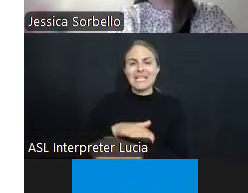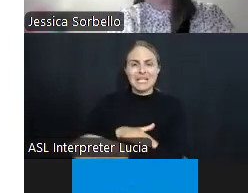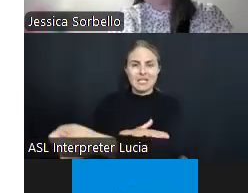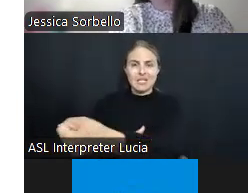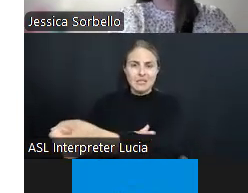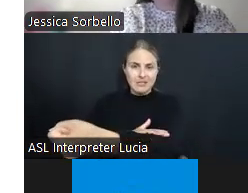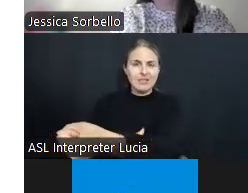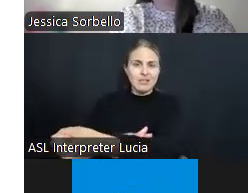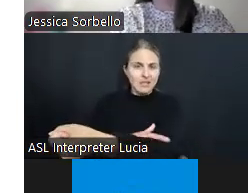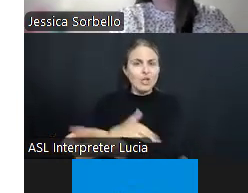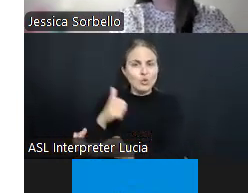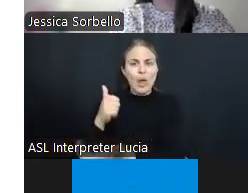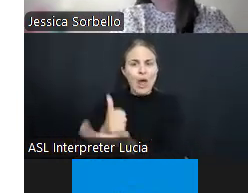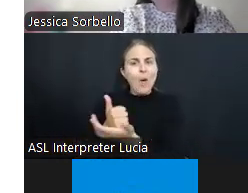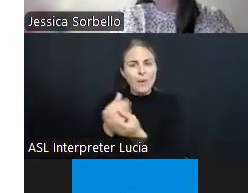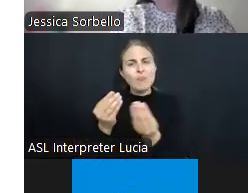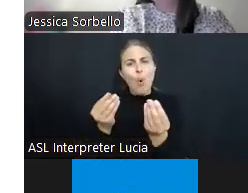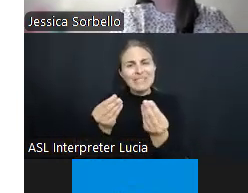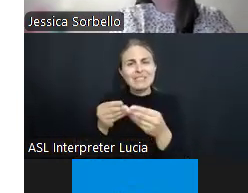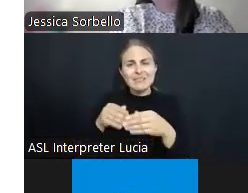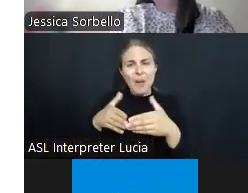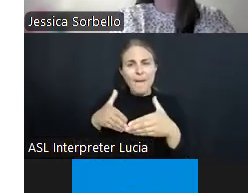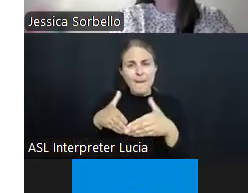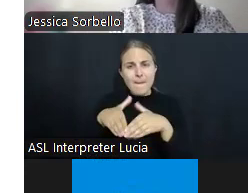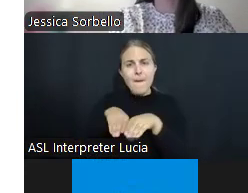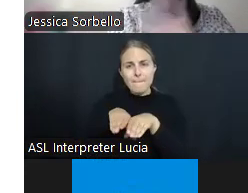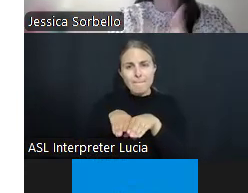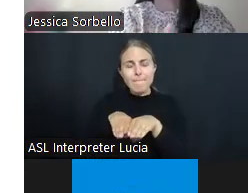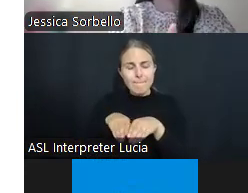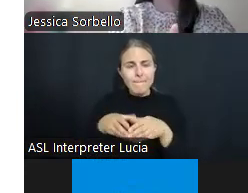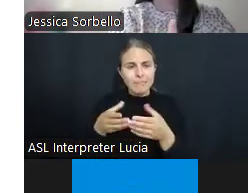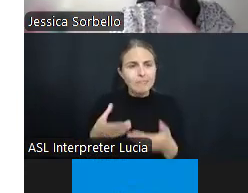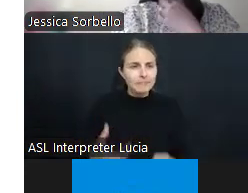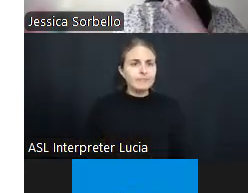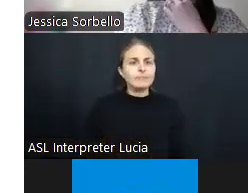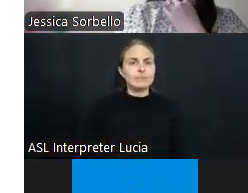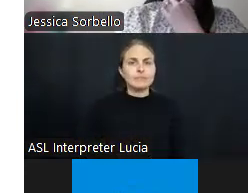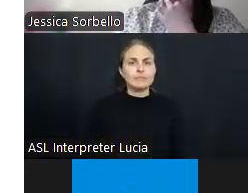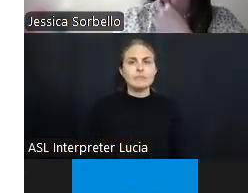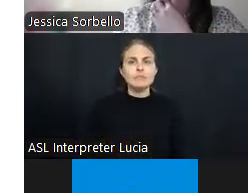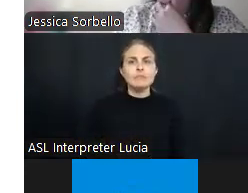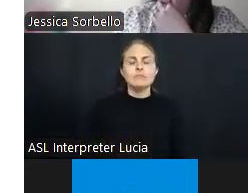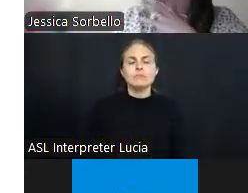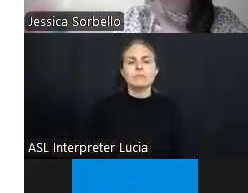Again, these strips are included in all of the bags and again, one more reason why it is important to say if you